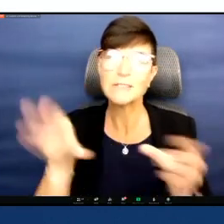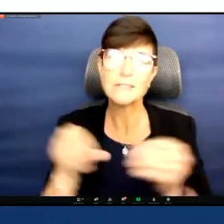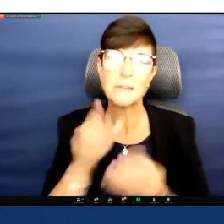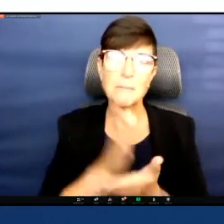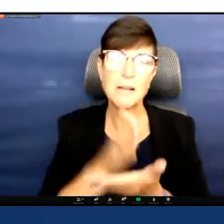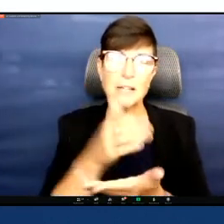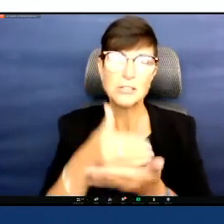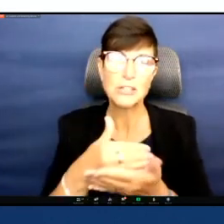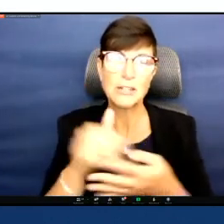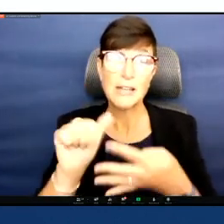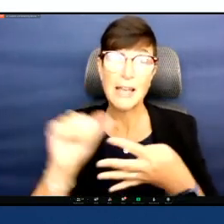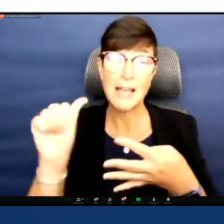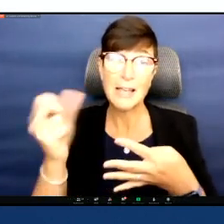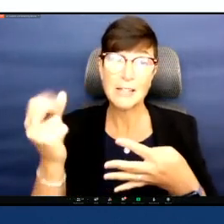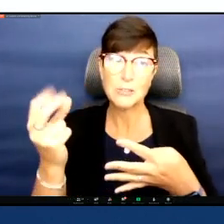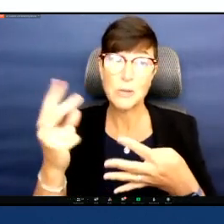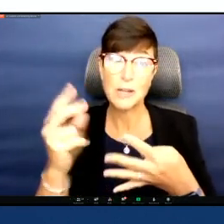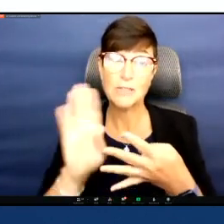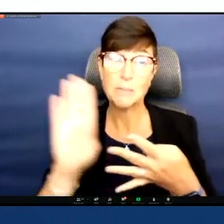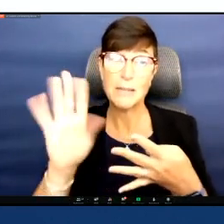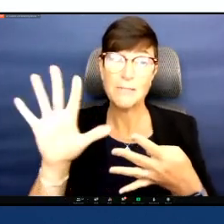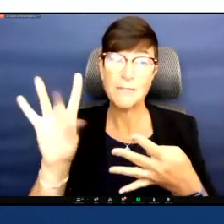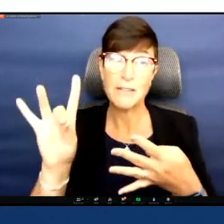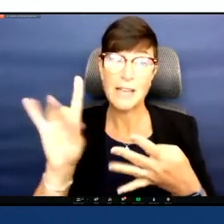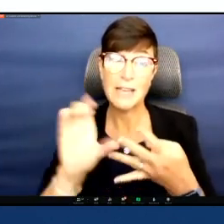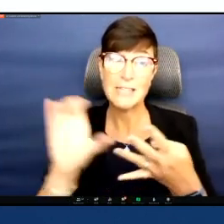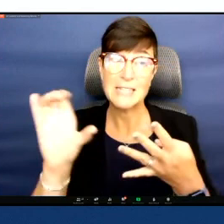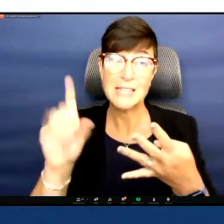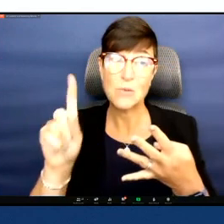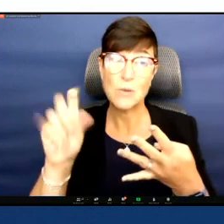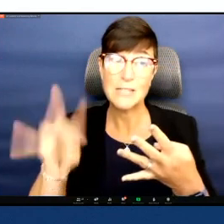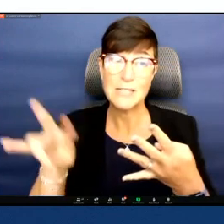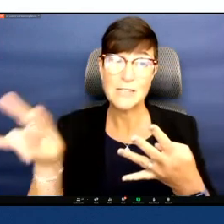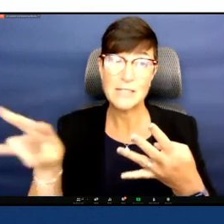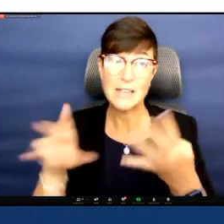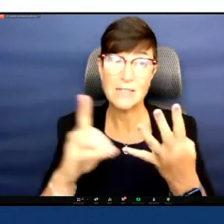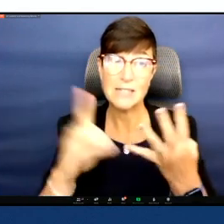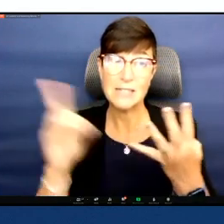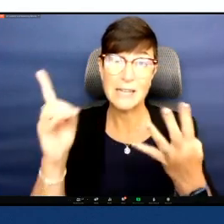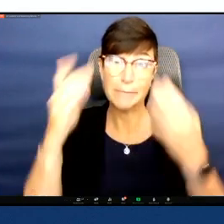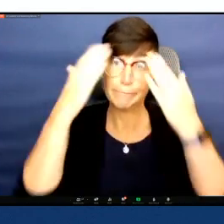58, C 177. Or who knows,